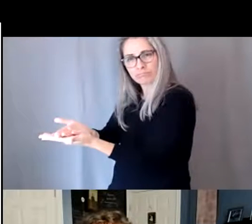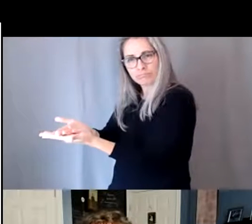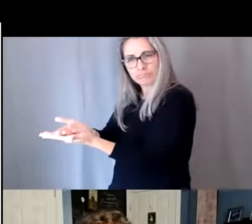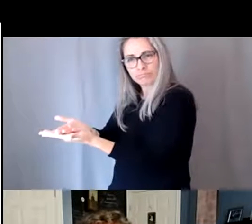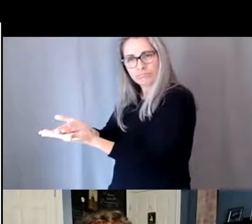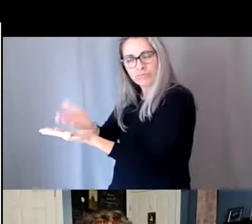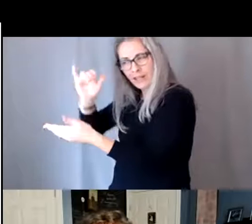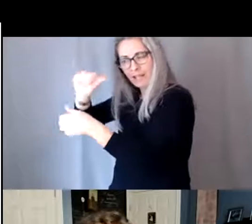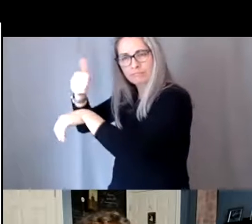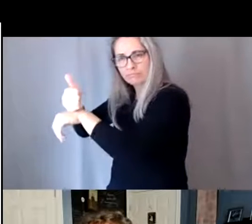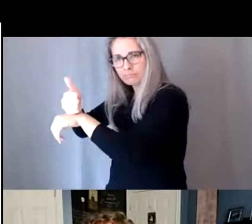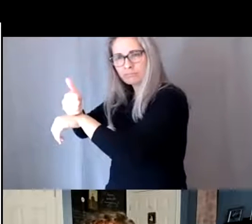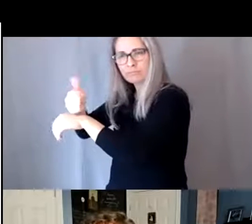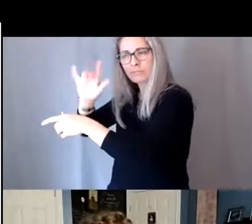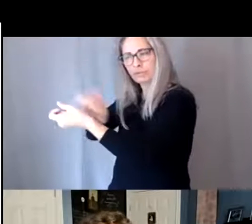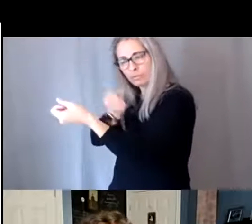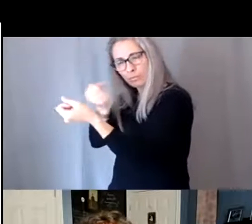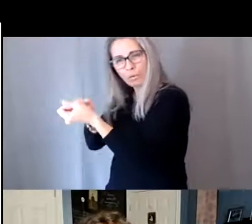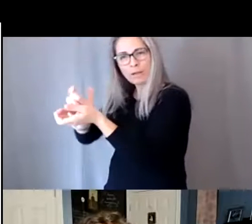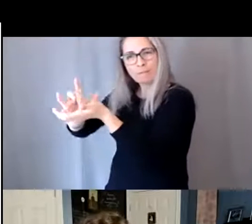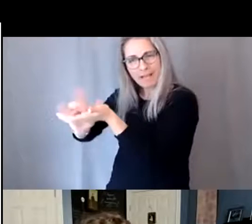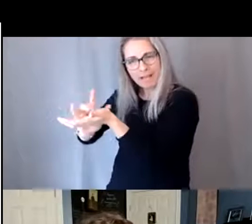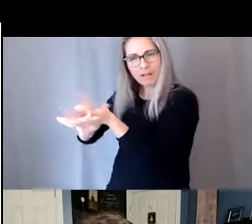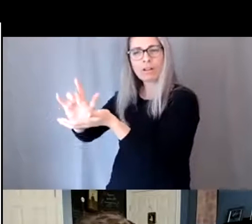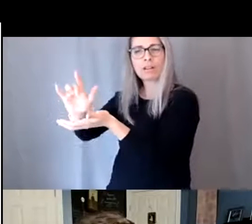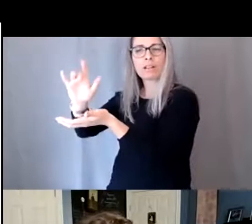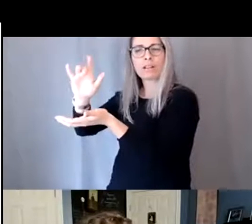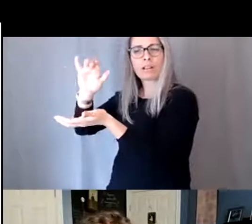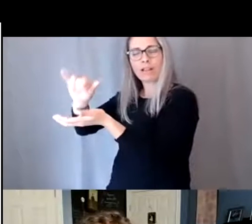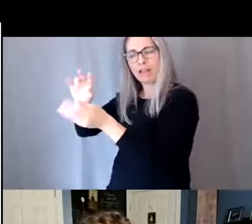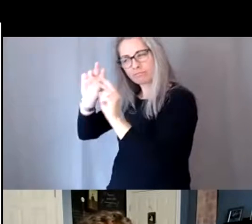medical and scientific knowledge about disability and so